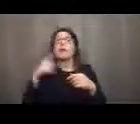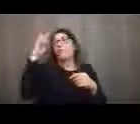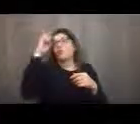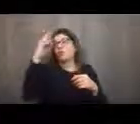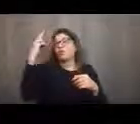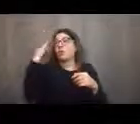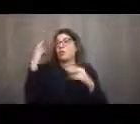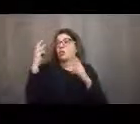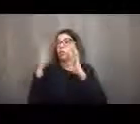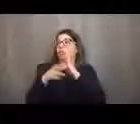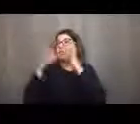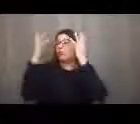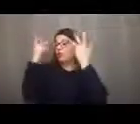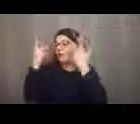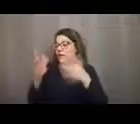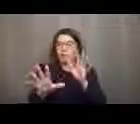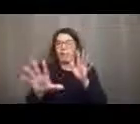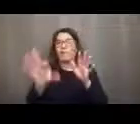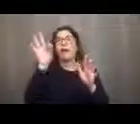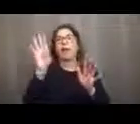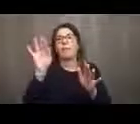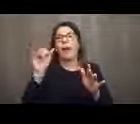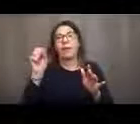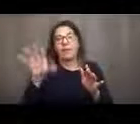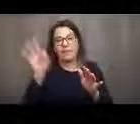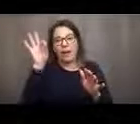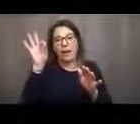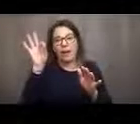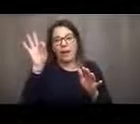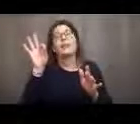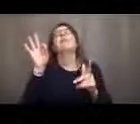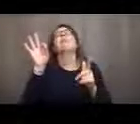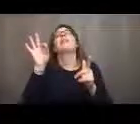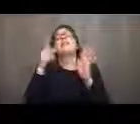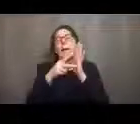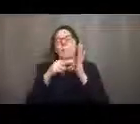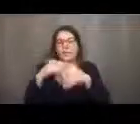if bias is found, then the Institution needs to take further action.